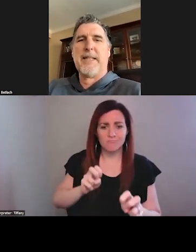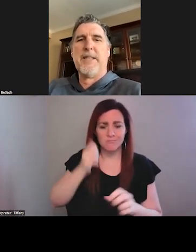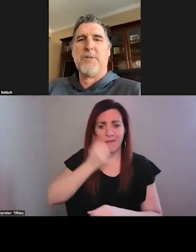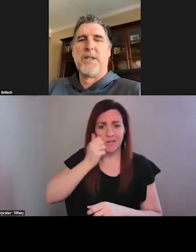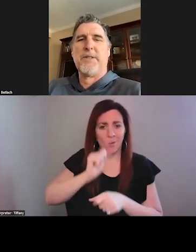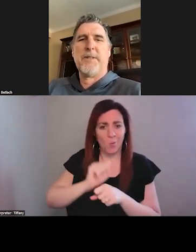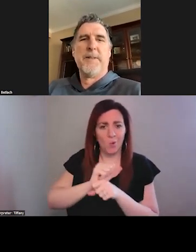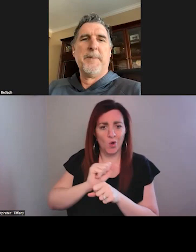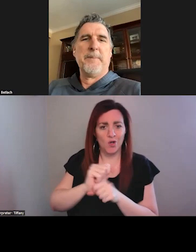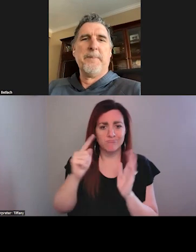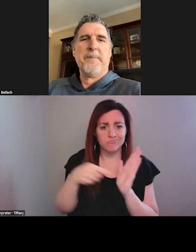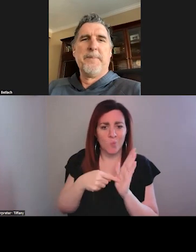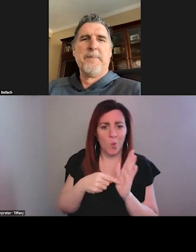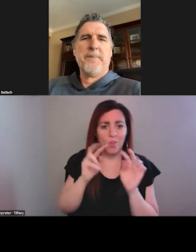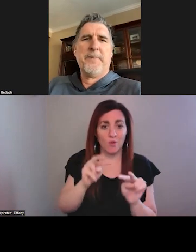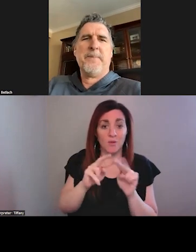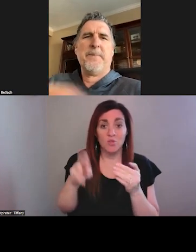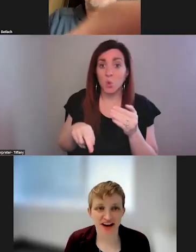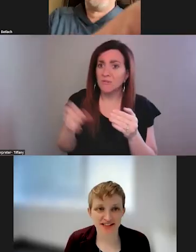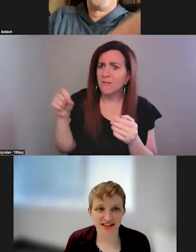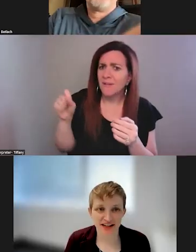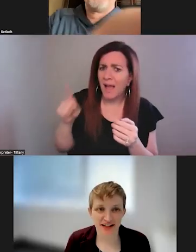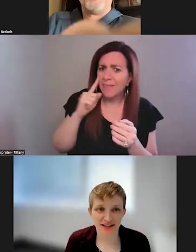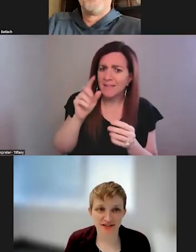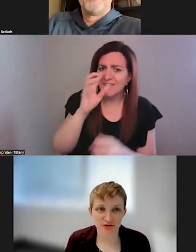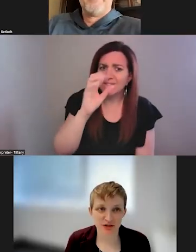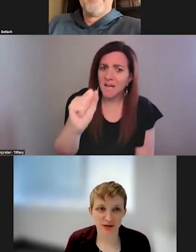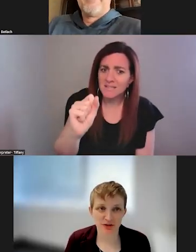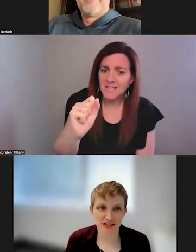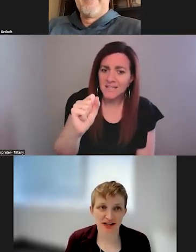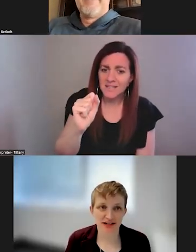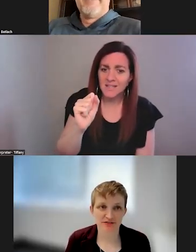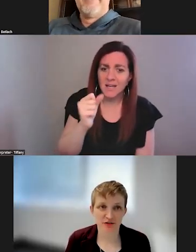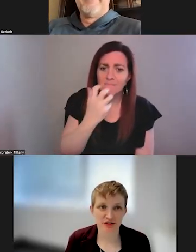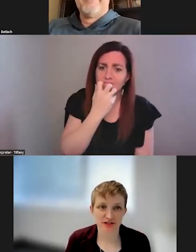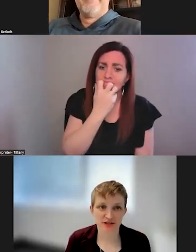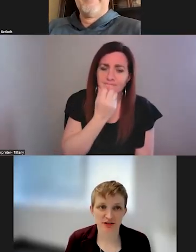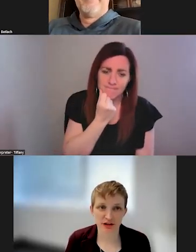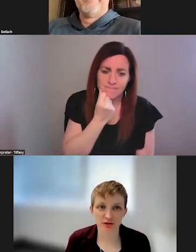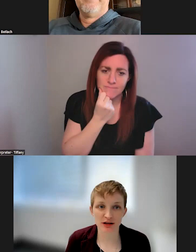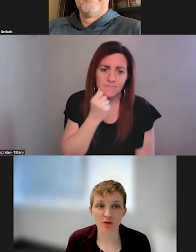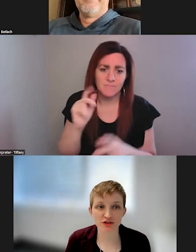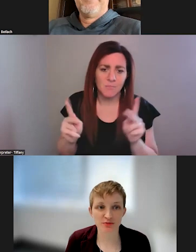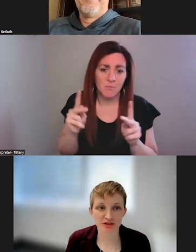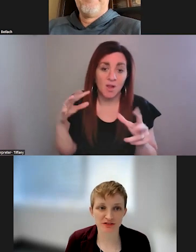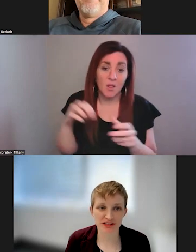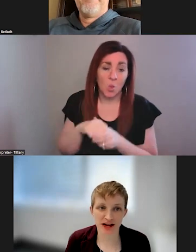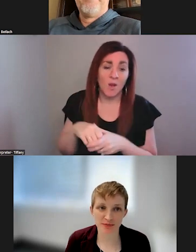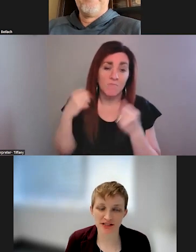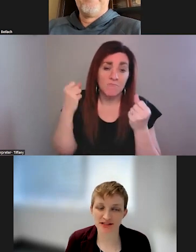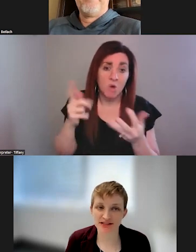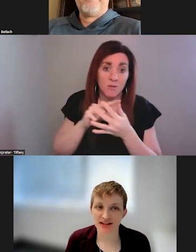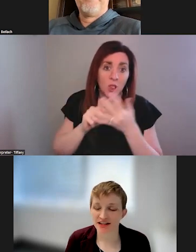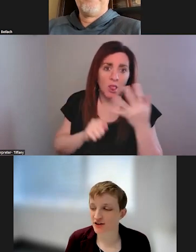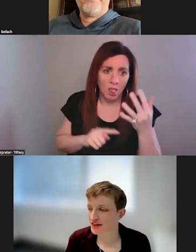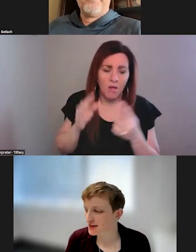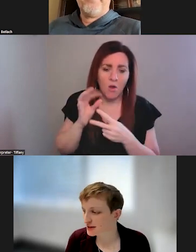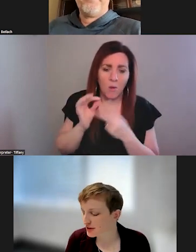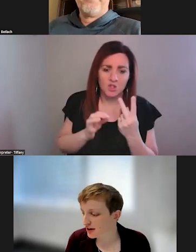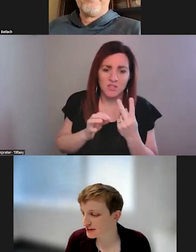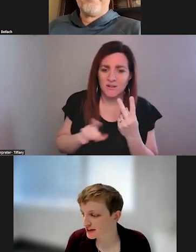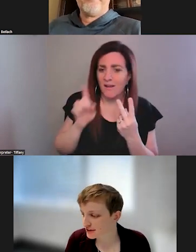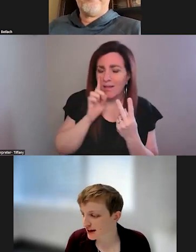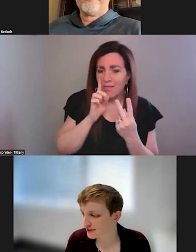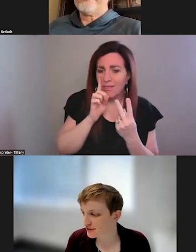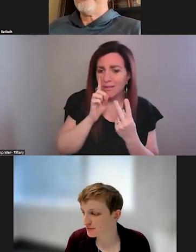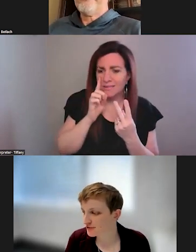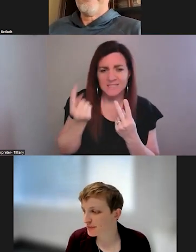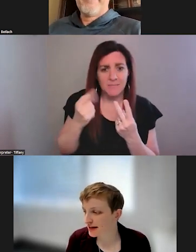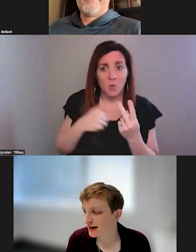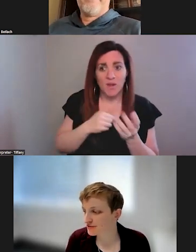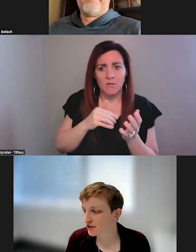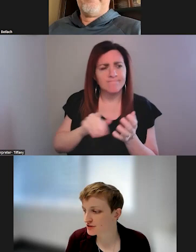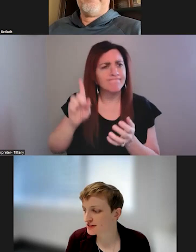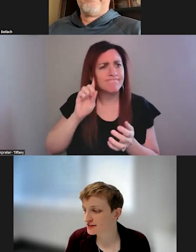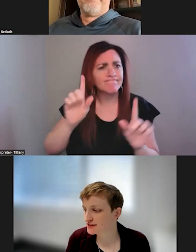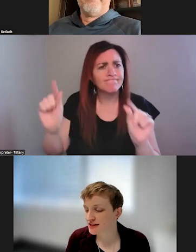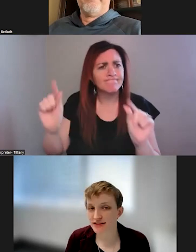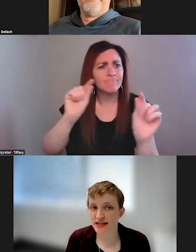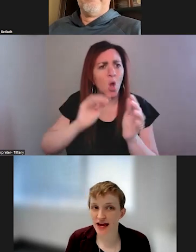AT FOLKS INCLUDE MULTIPLE -- SOMETHING THAT WE HEARD IS MEDICAID CAN